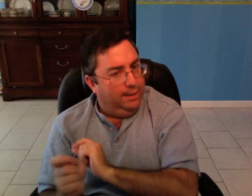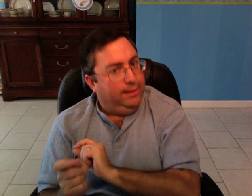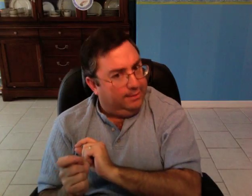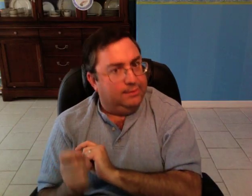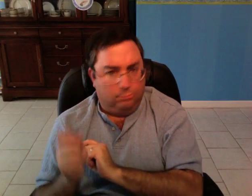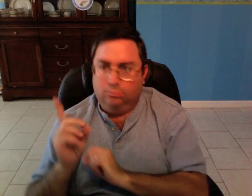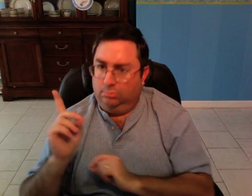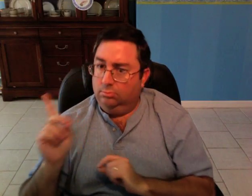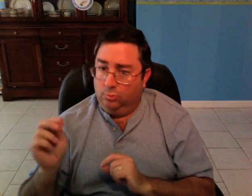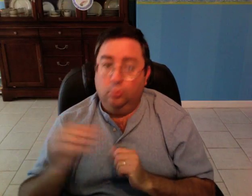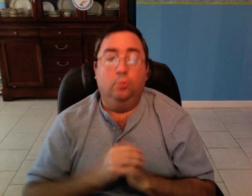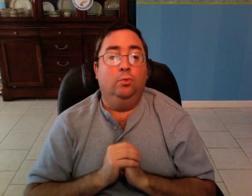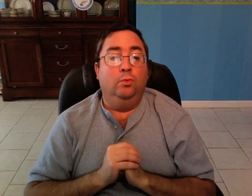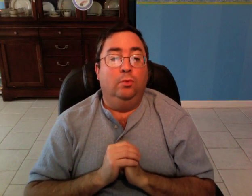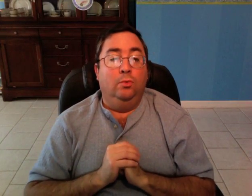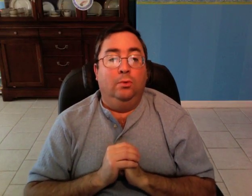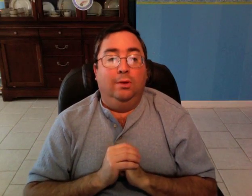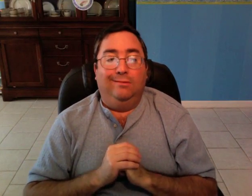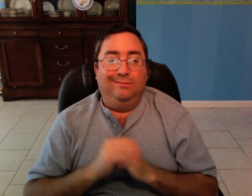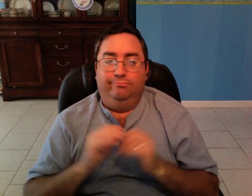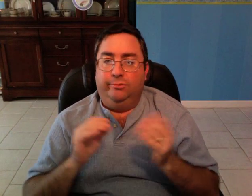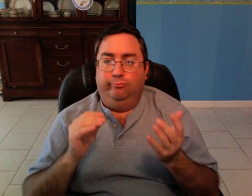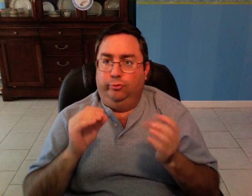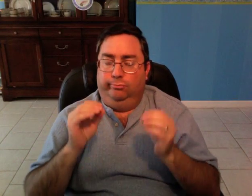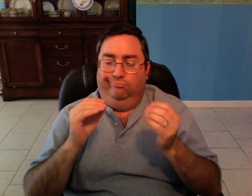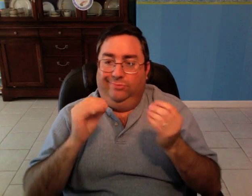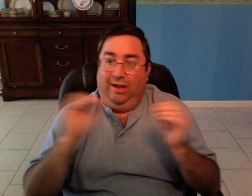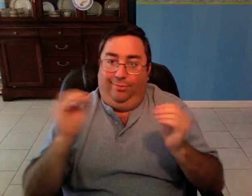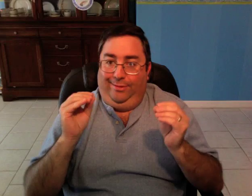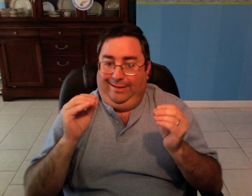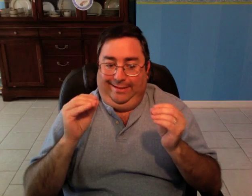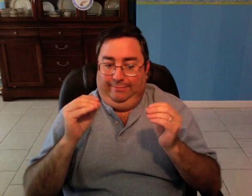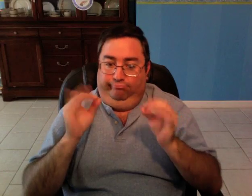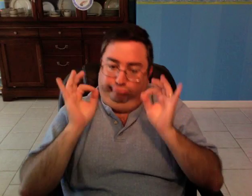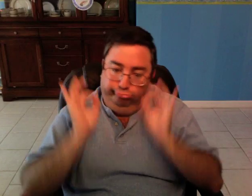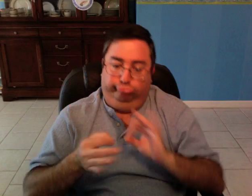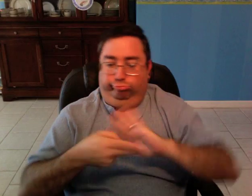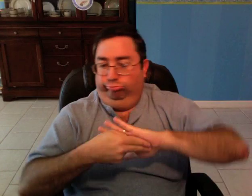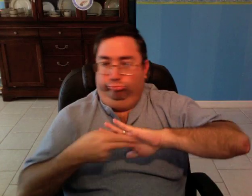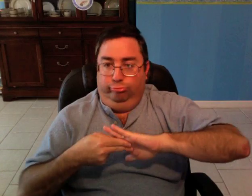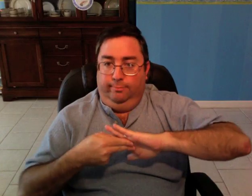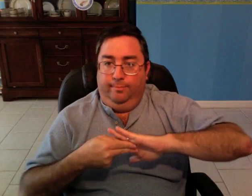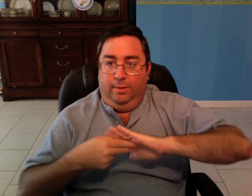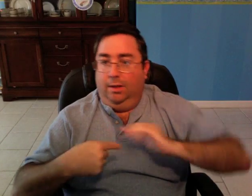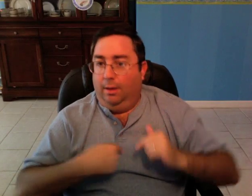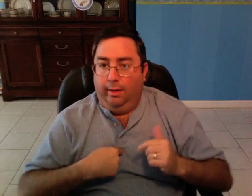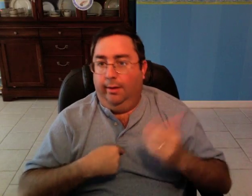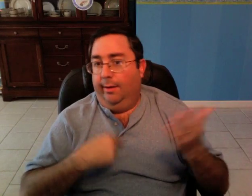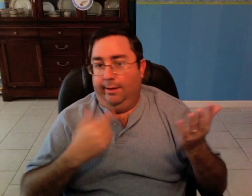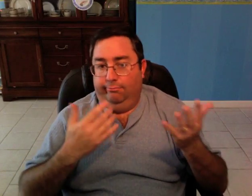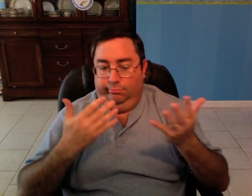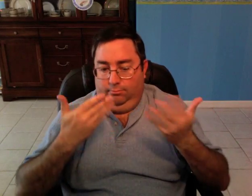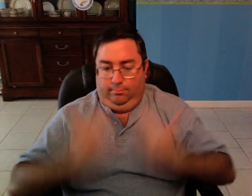There is nothing tying me down to saying I am....